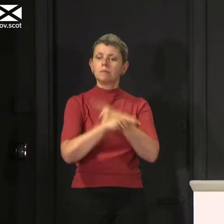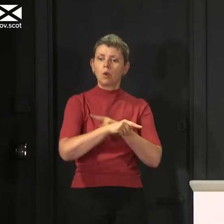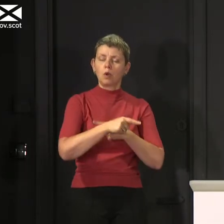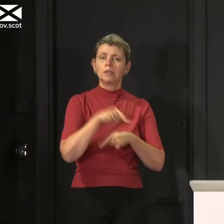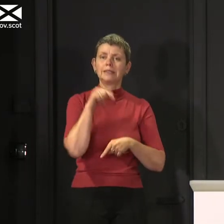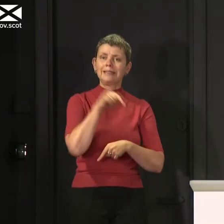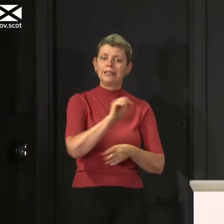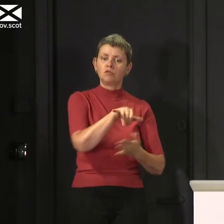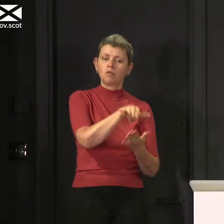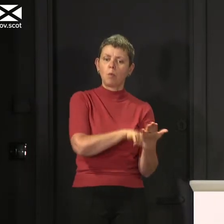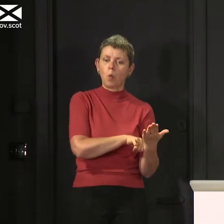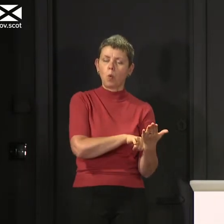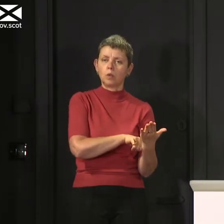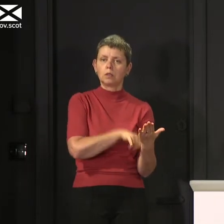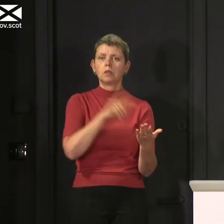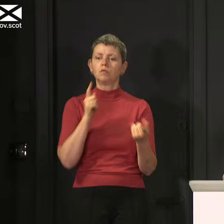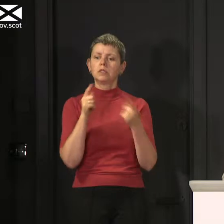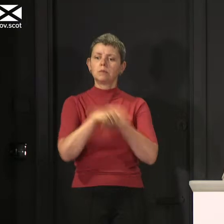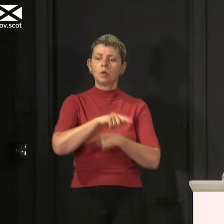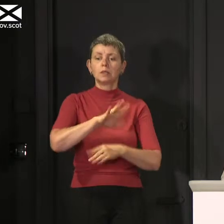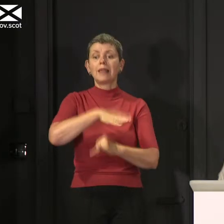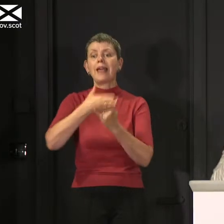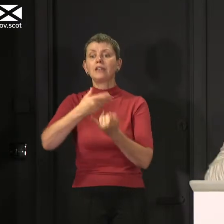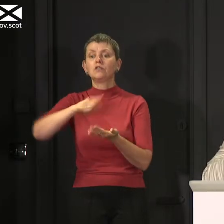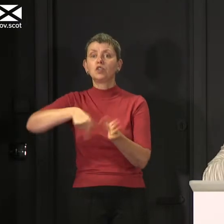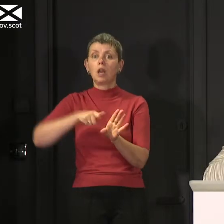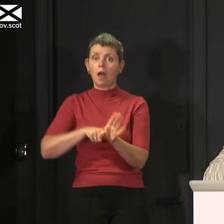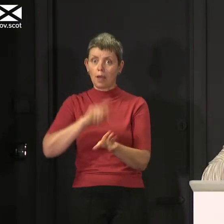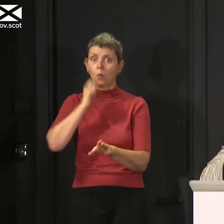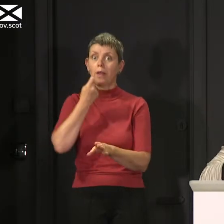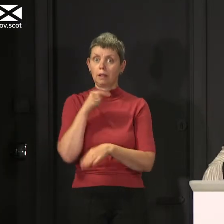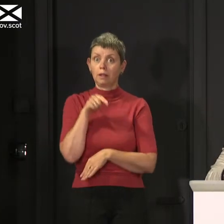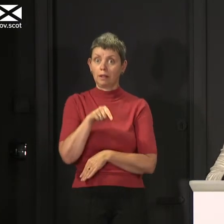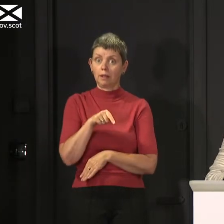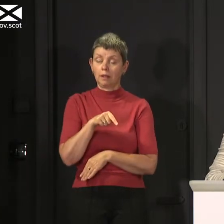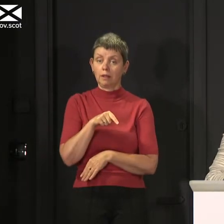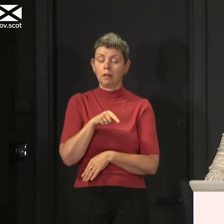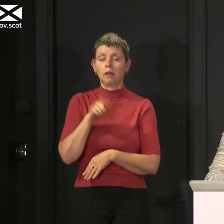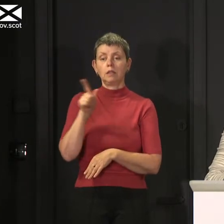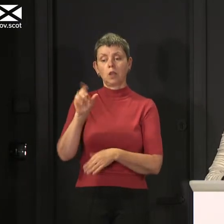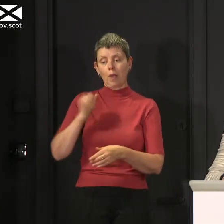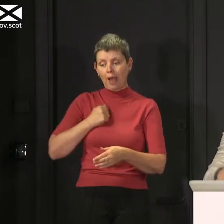So, we have been very clear about that. In terms of our capital programme with shovel